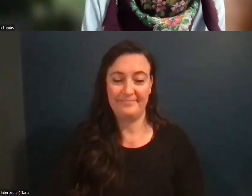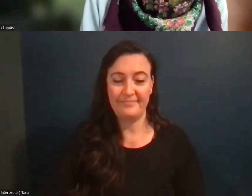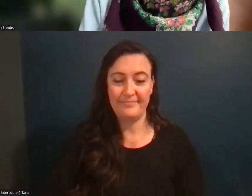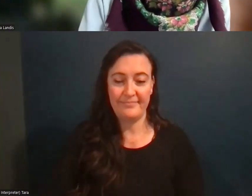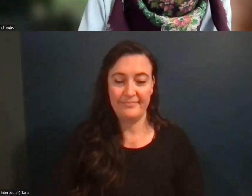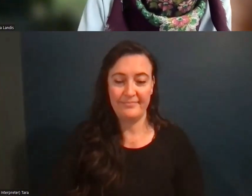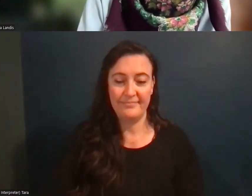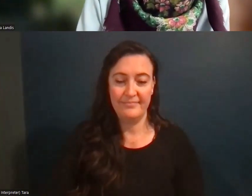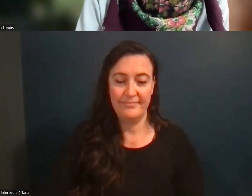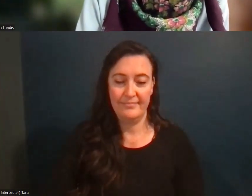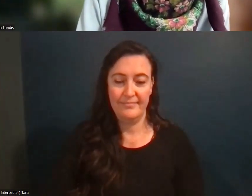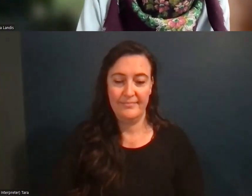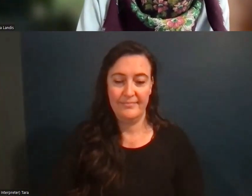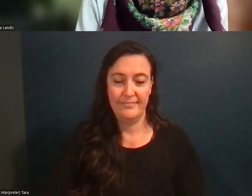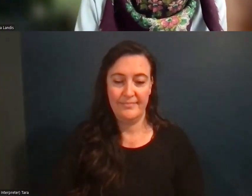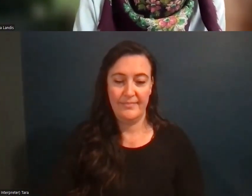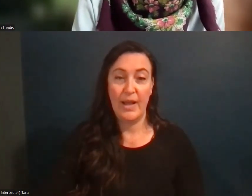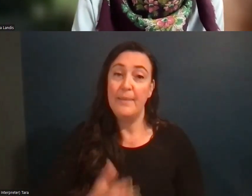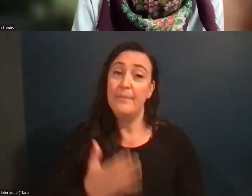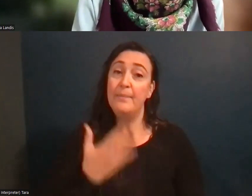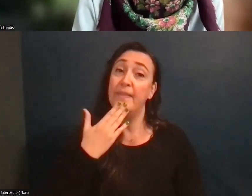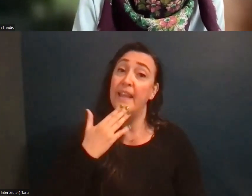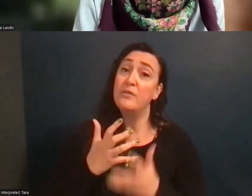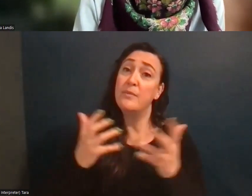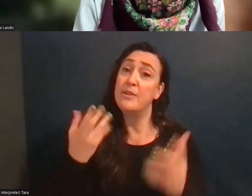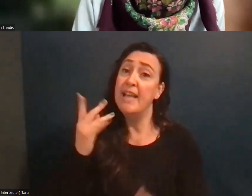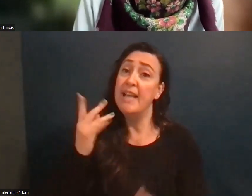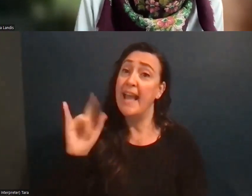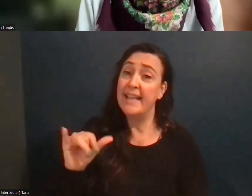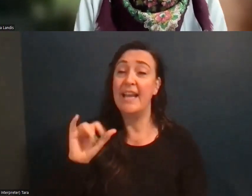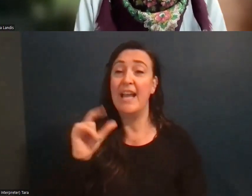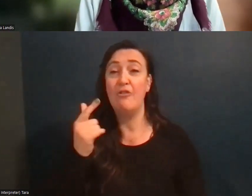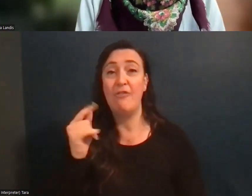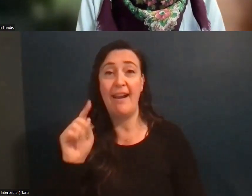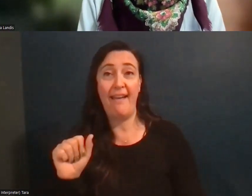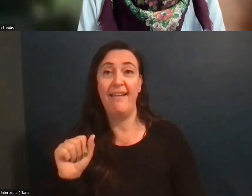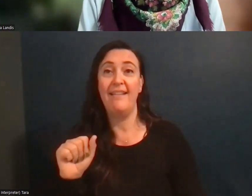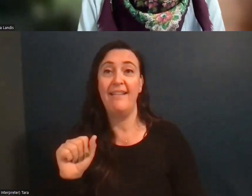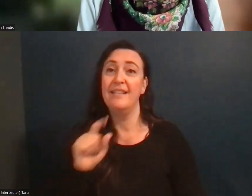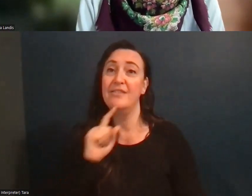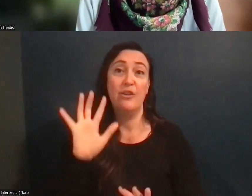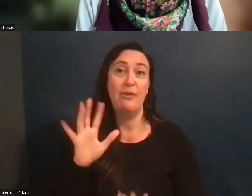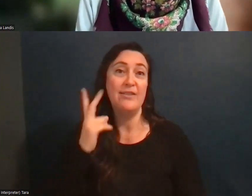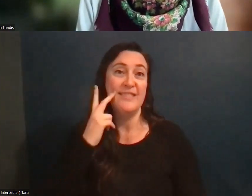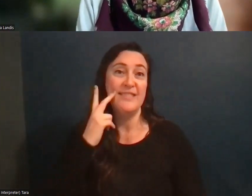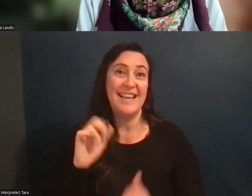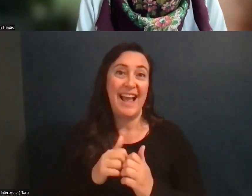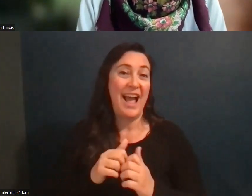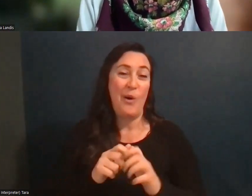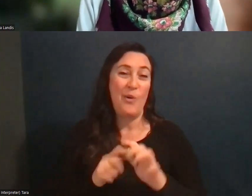Thank you so much, Hailey and Greta. It's really great to see how these approaches have played out